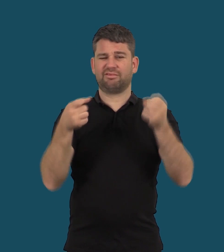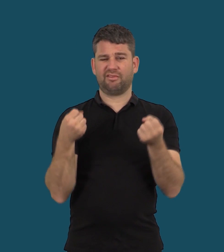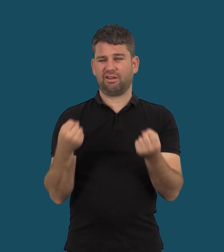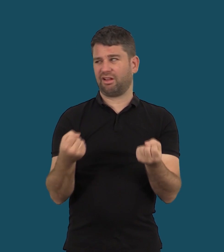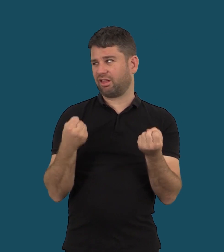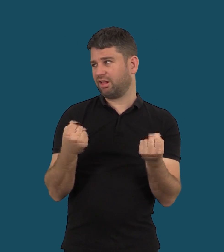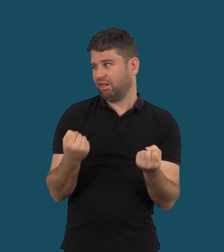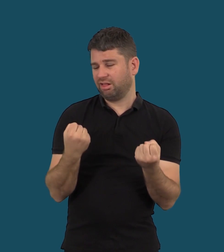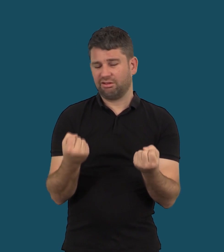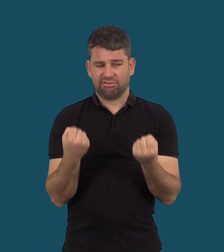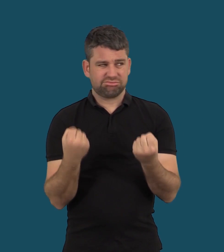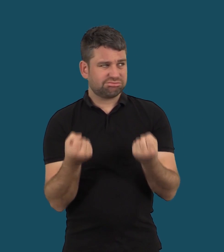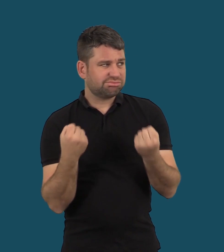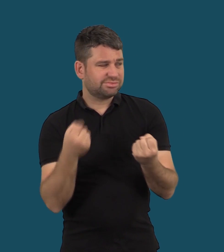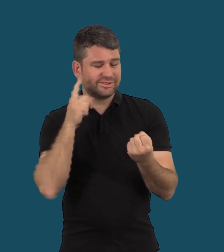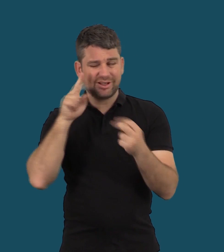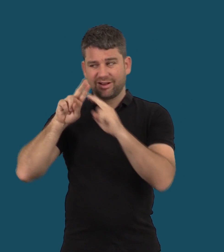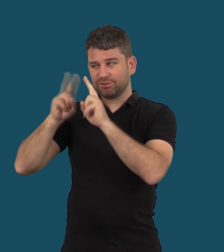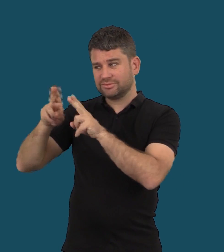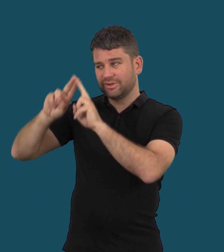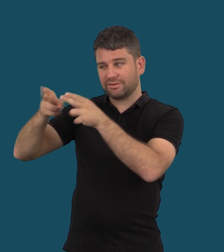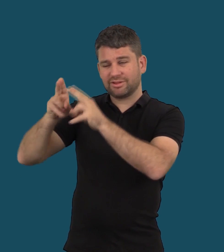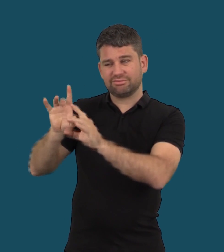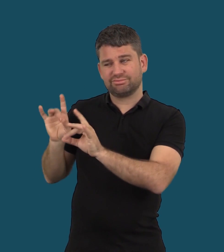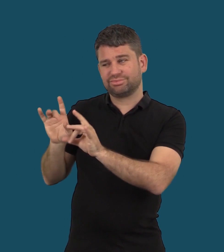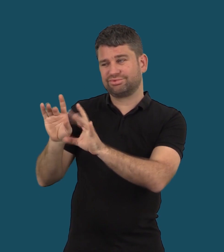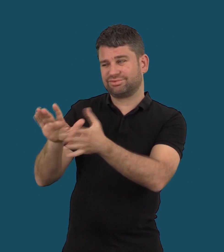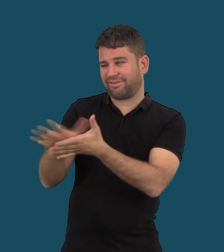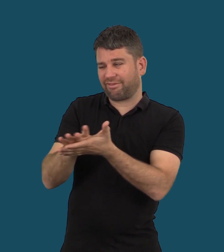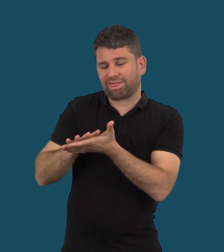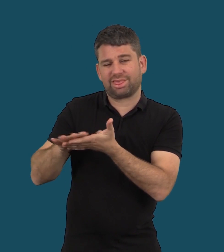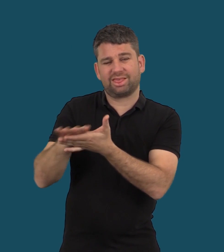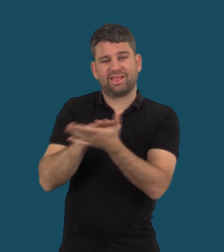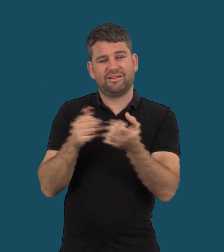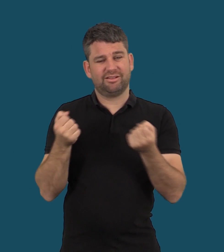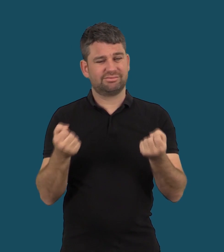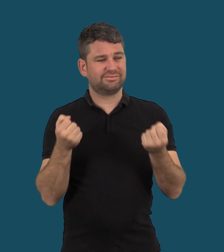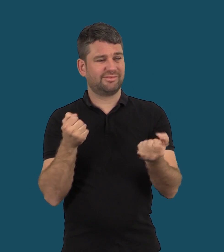You may see extensive damage to homes and properties,